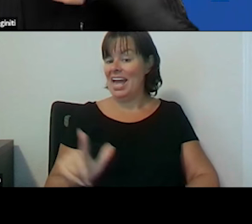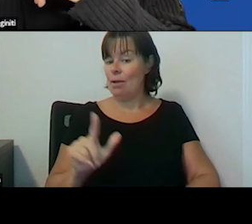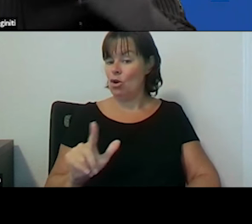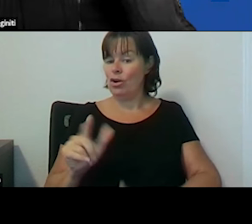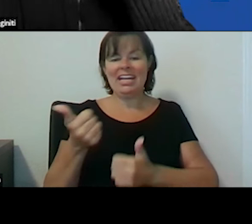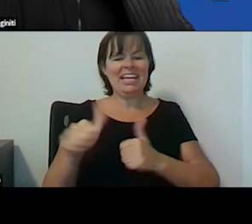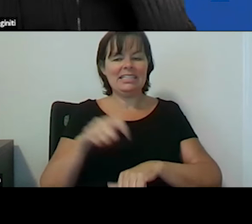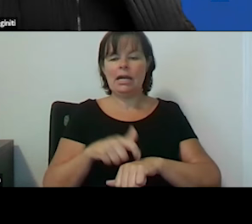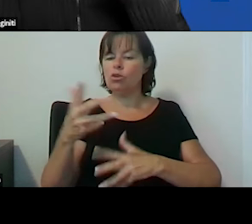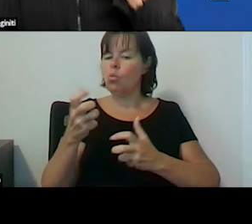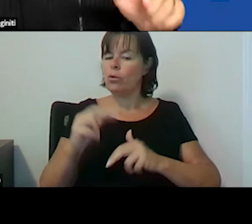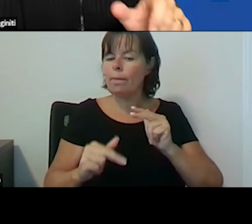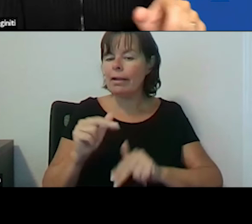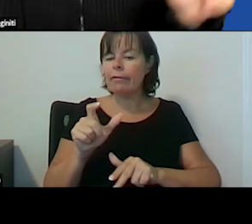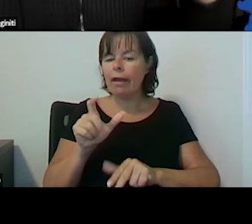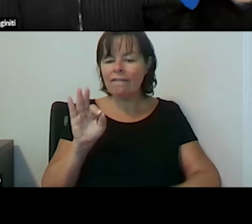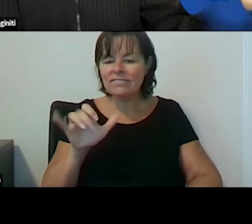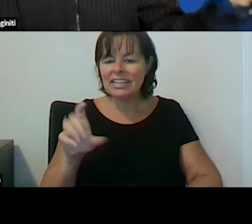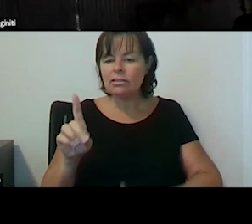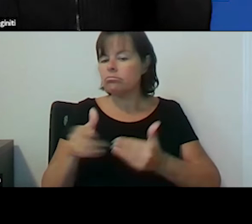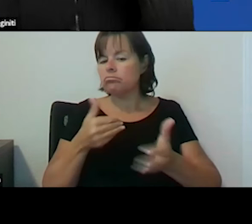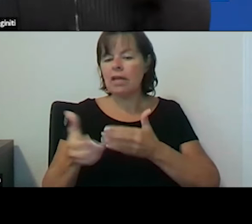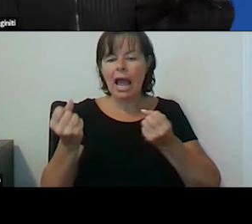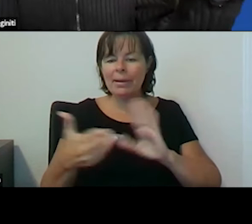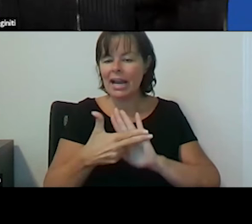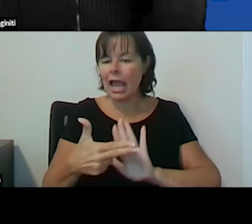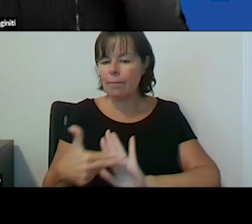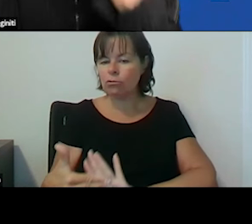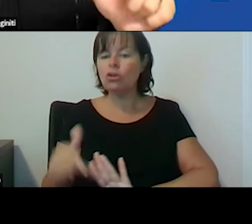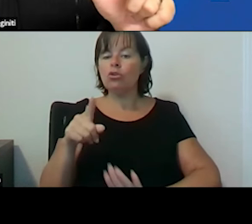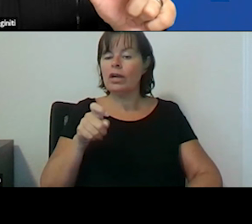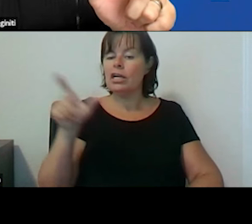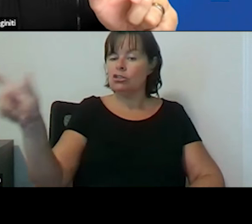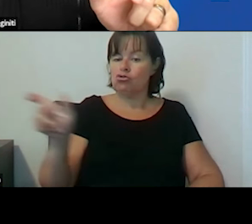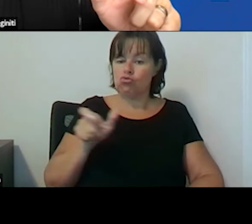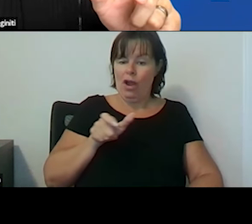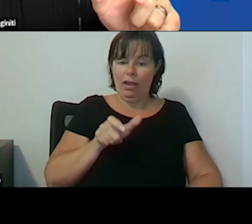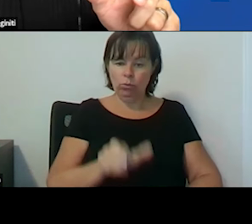matter how many field labels you need you can draw you can drag that one component onto your file